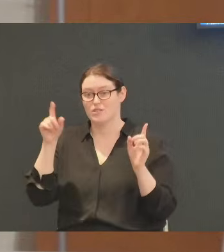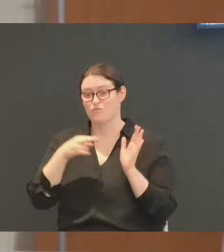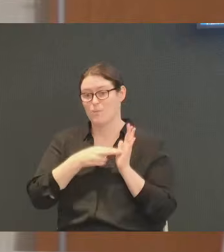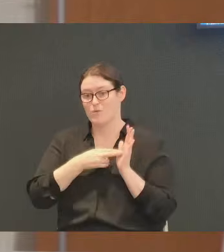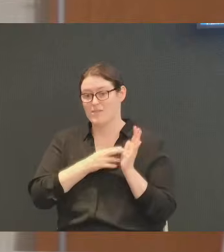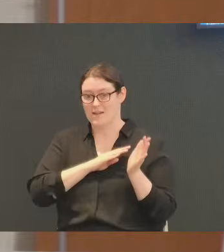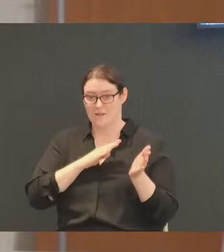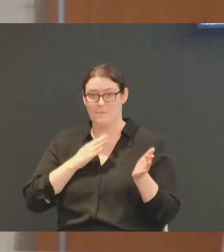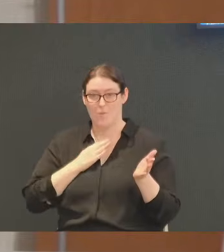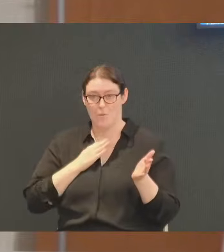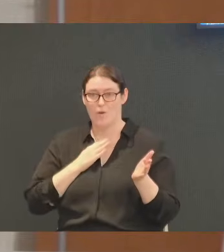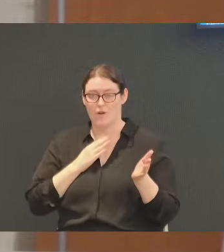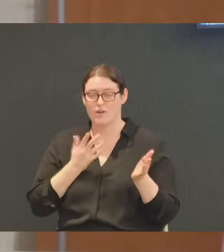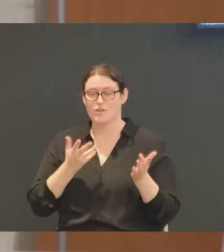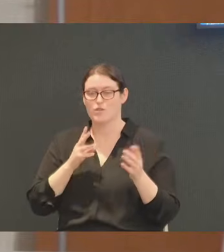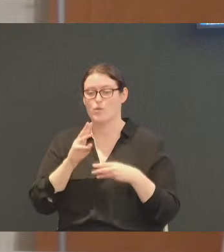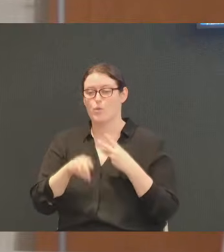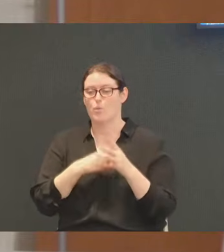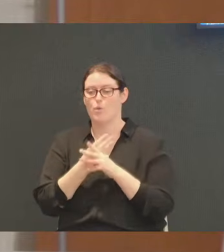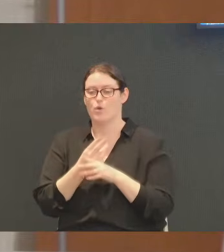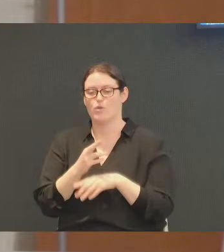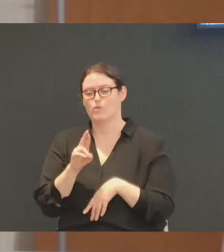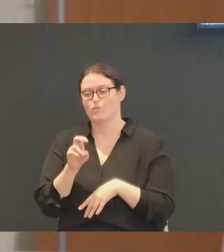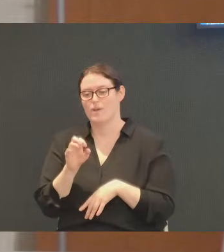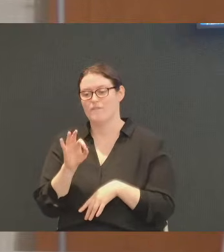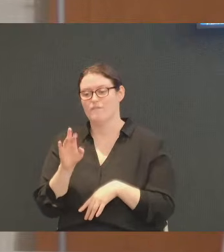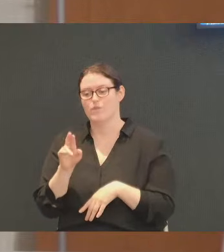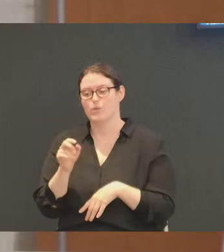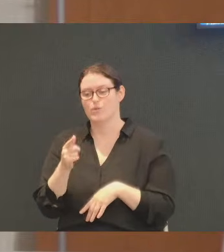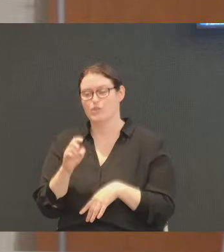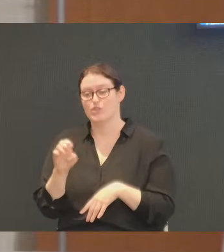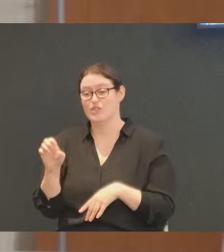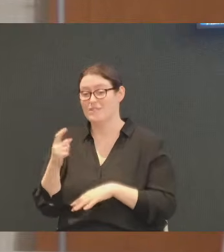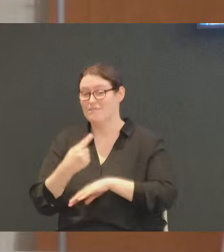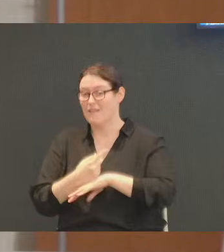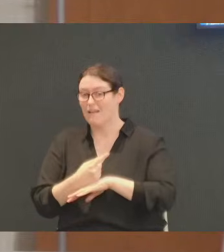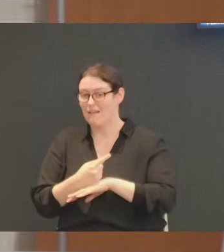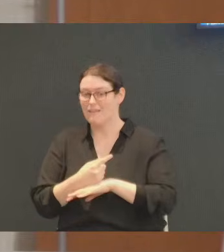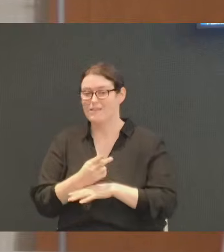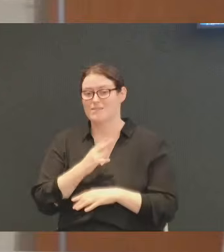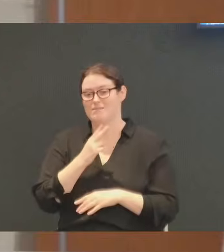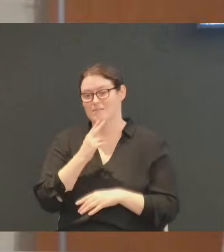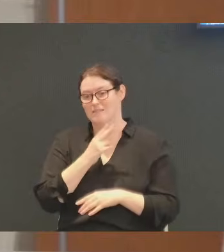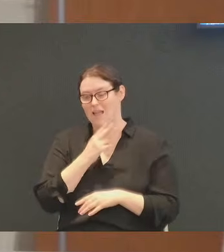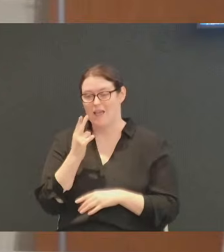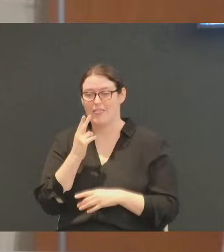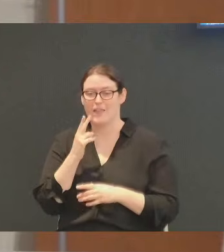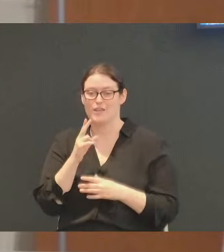uh, to the World Refugee Day celebration. Catholic Charities was there amongst others and,